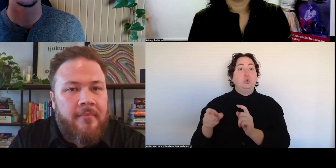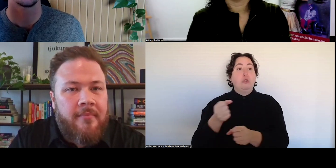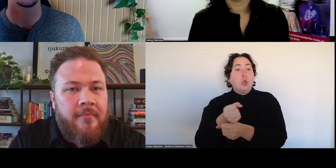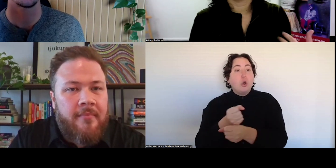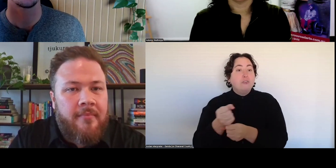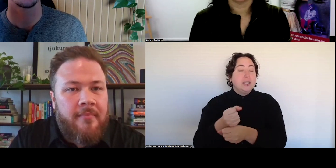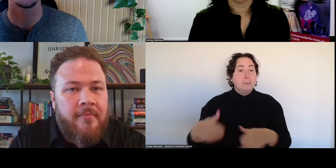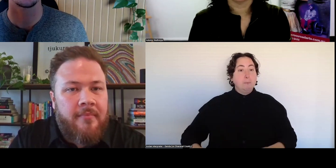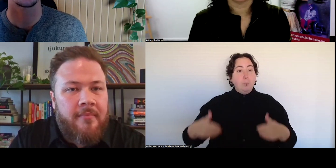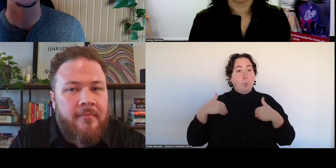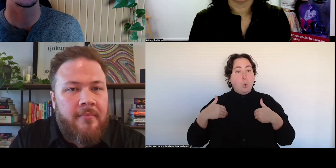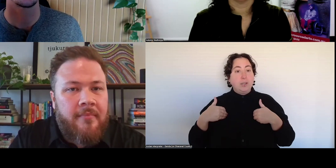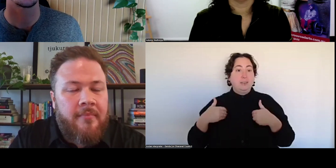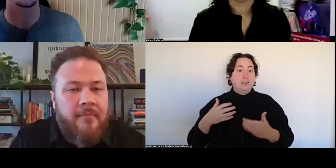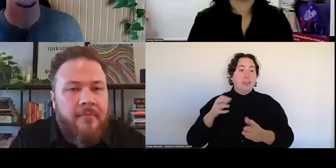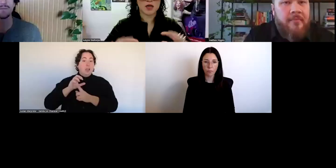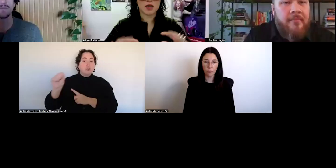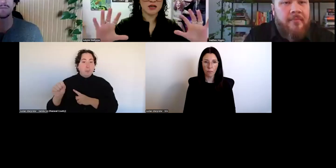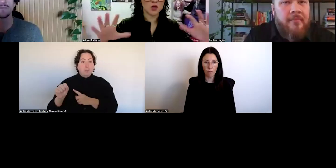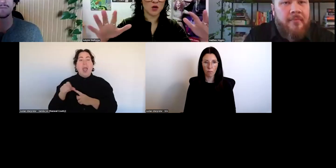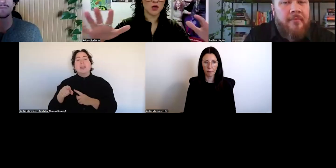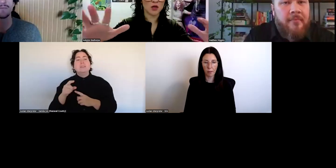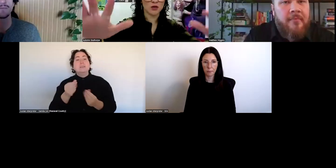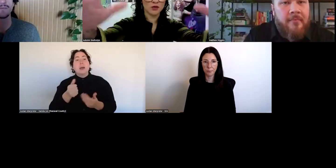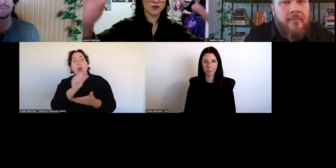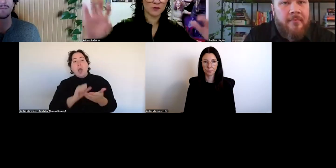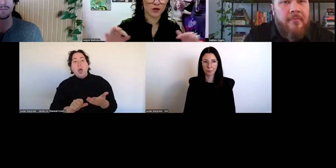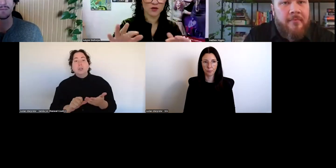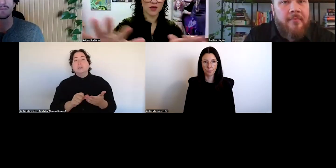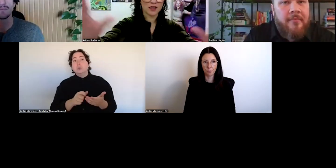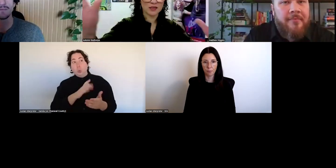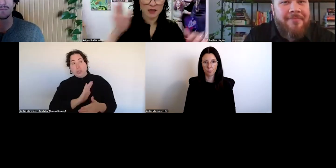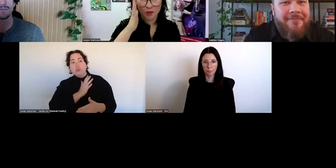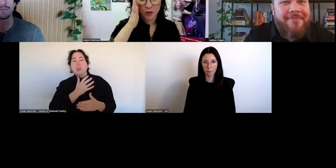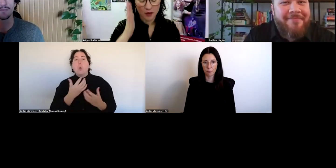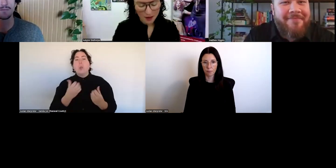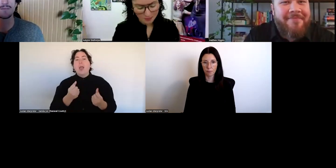and artists that were interested in coming along, we were kind of a horde of Crossroad Arts people